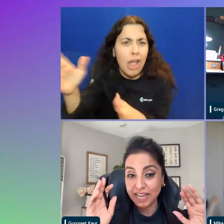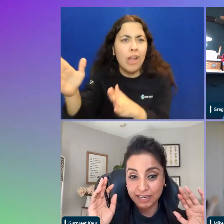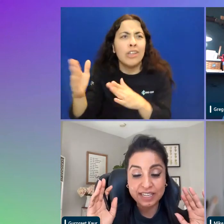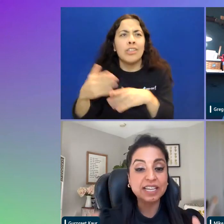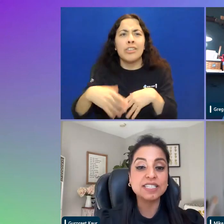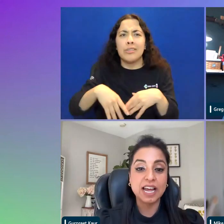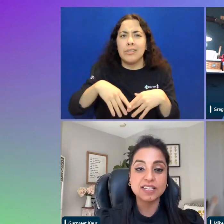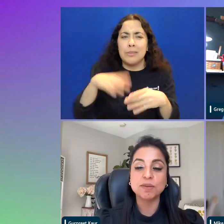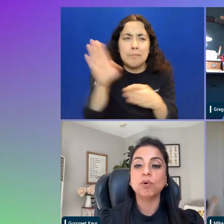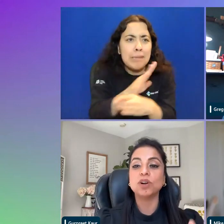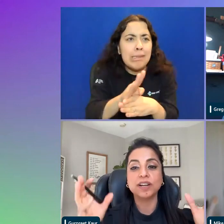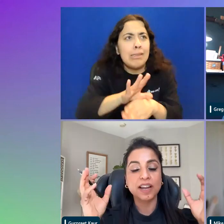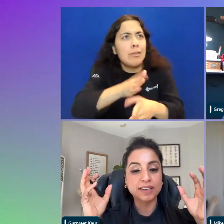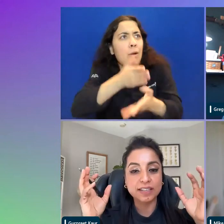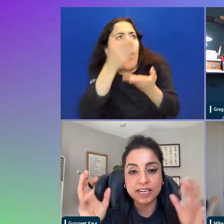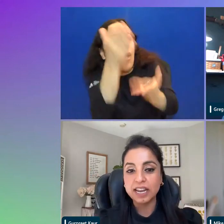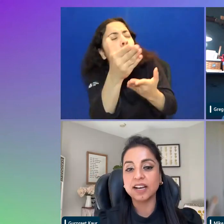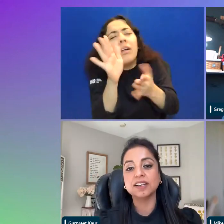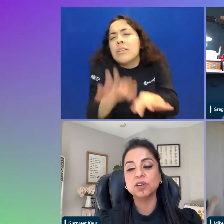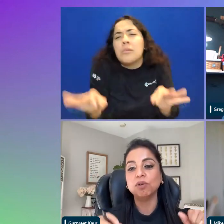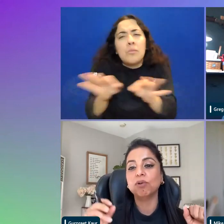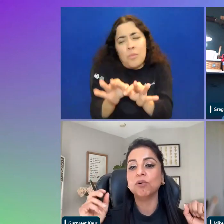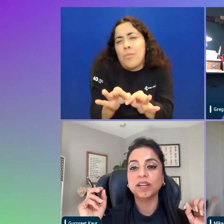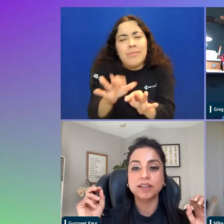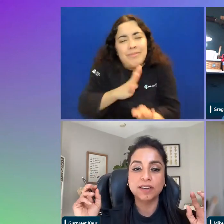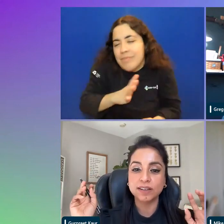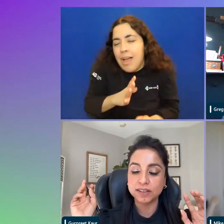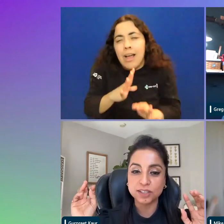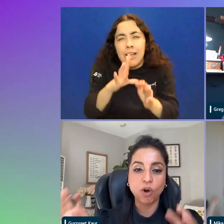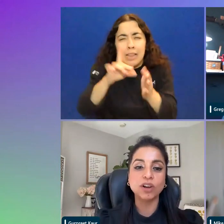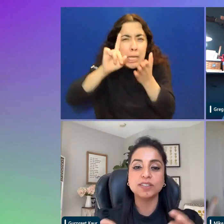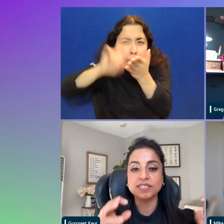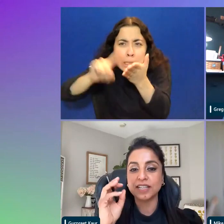is important. And the data you know and the dollars and the